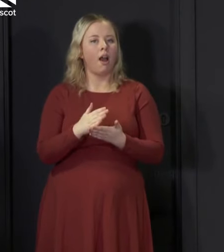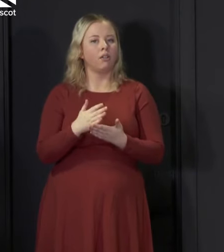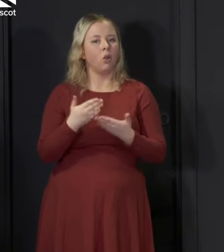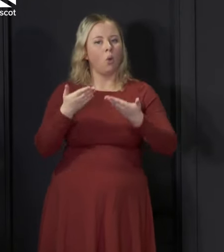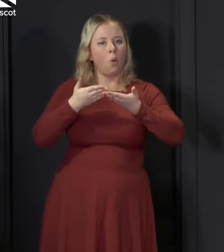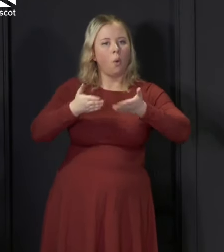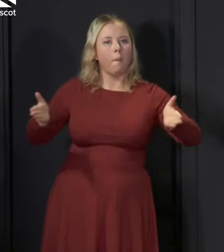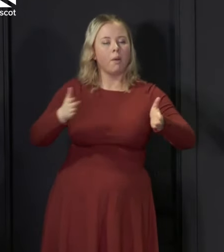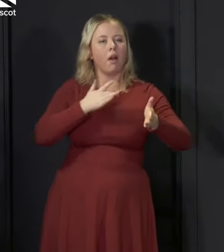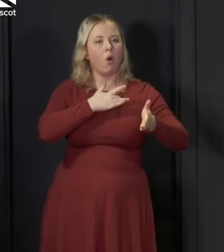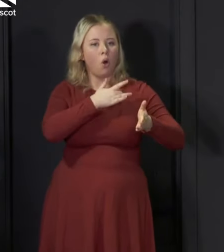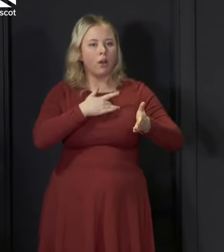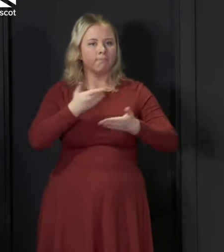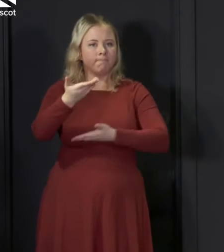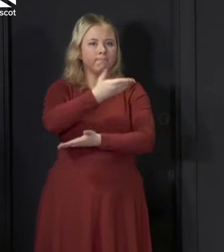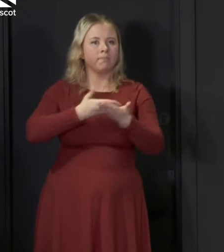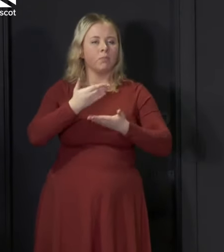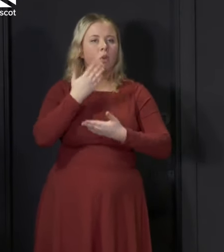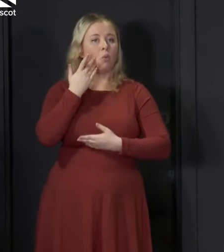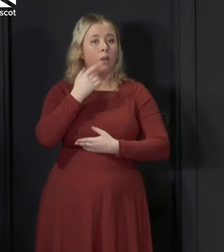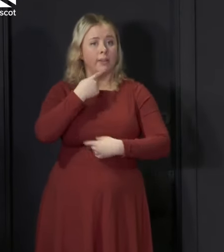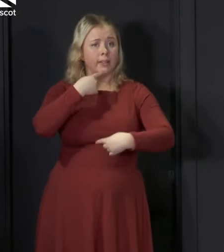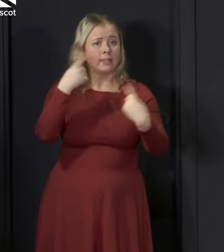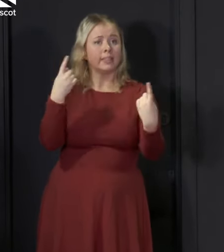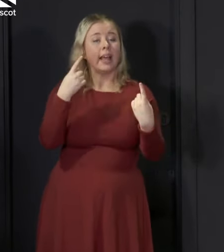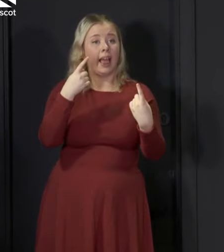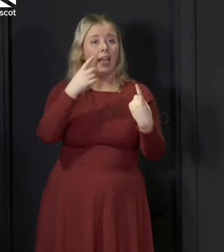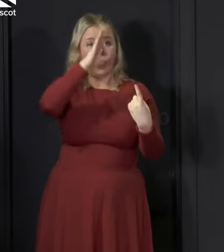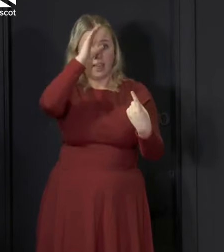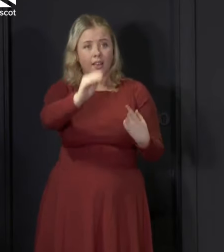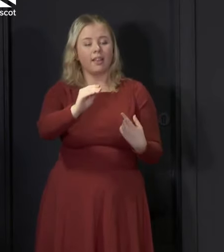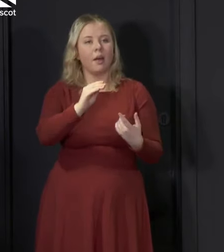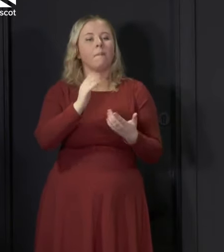conversation is that when we're putting suggestions out there they have some basis in the work